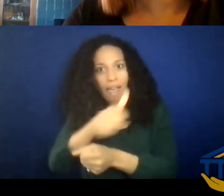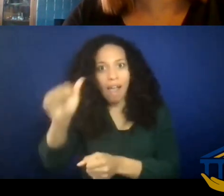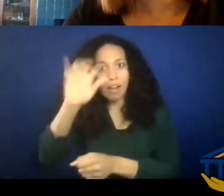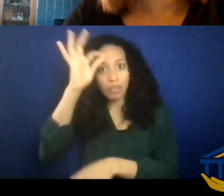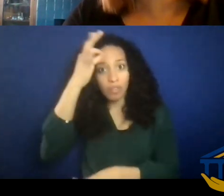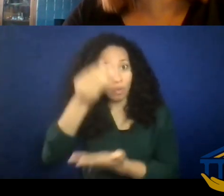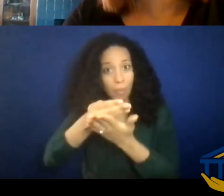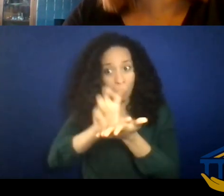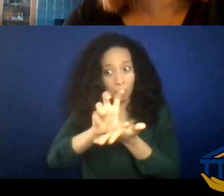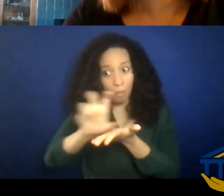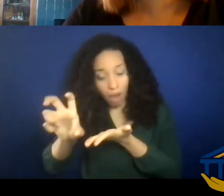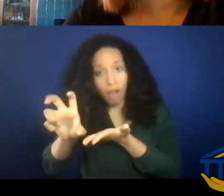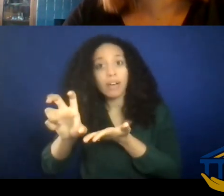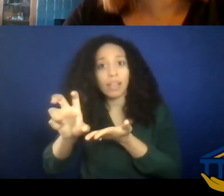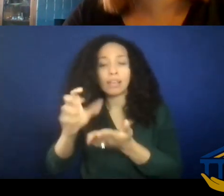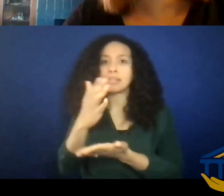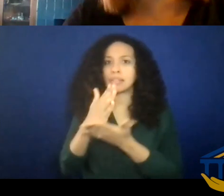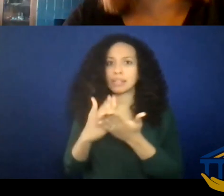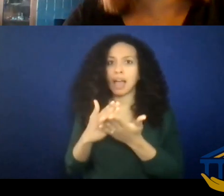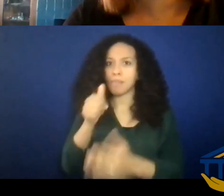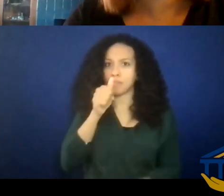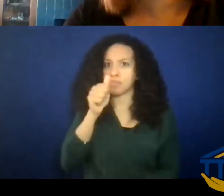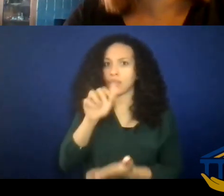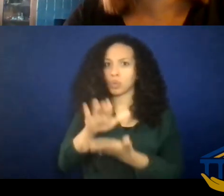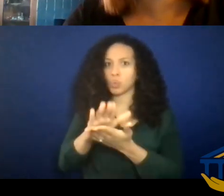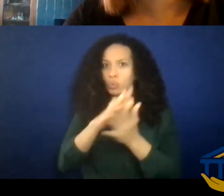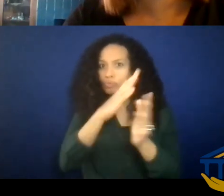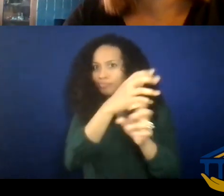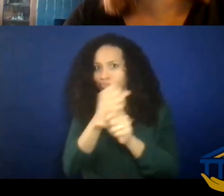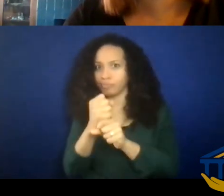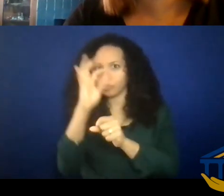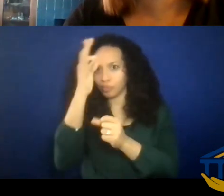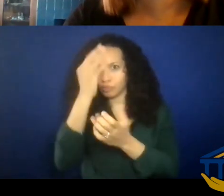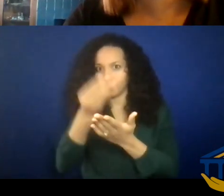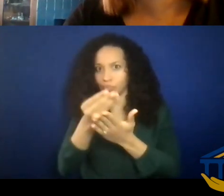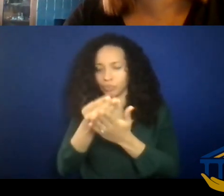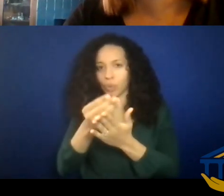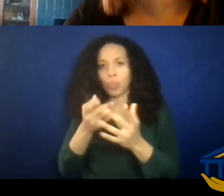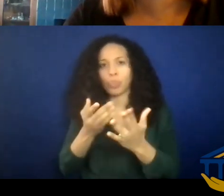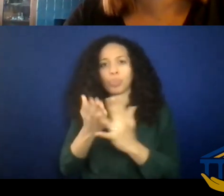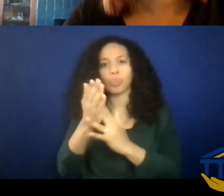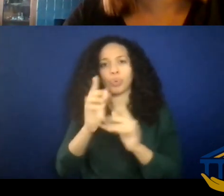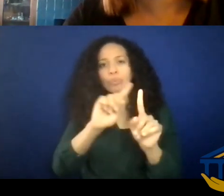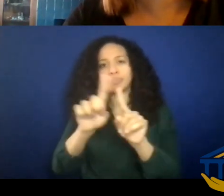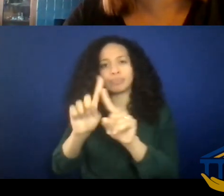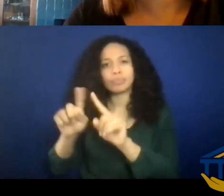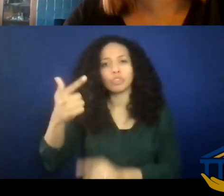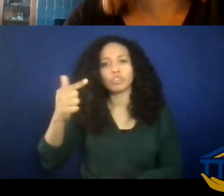some private schools do through one of the various grant programs such as the free and reduced lunch